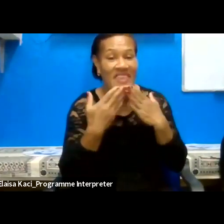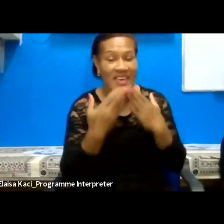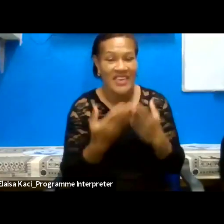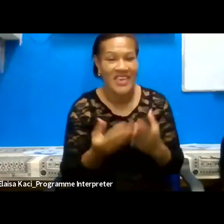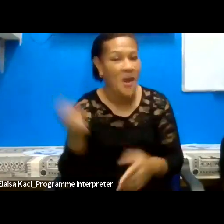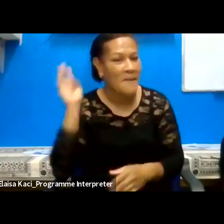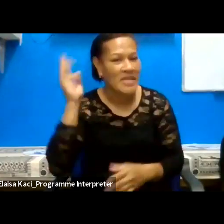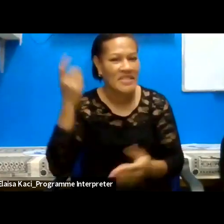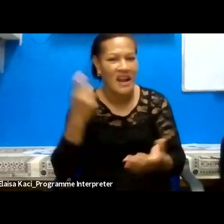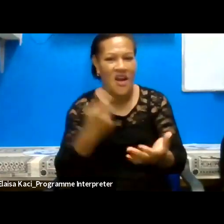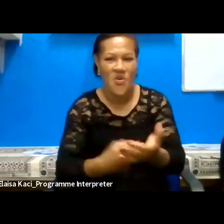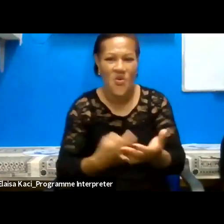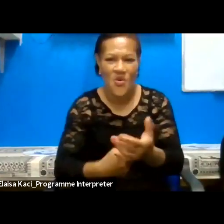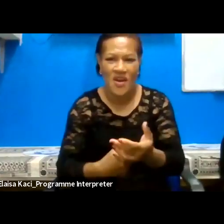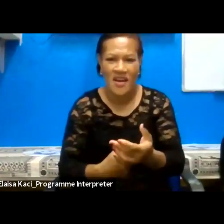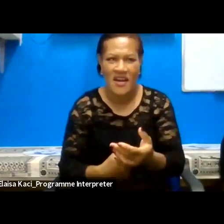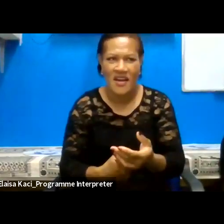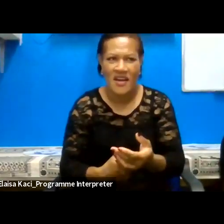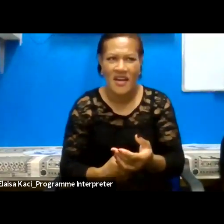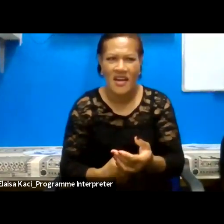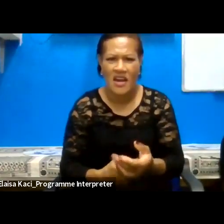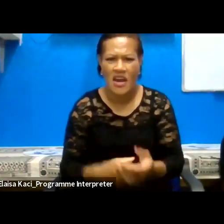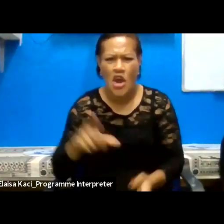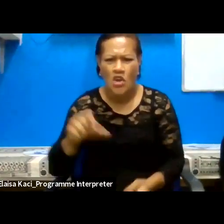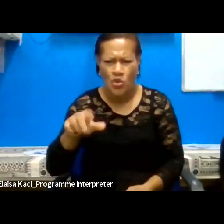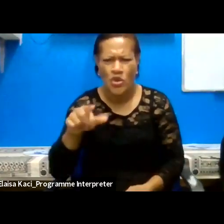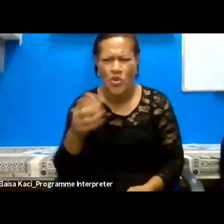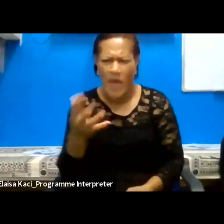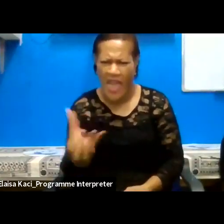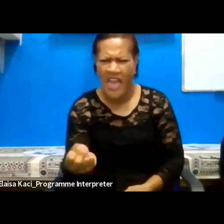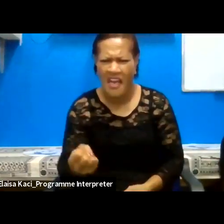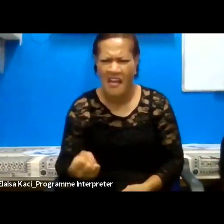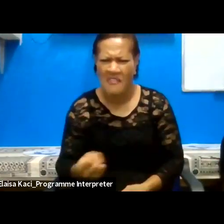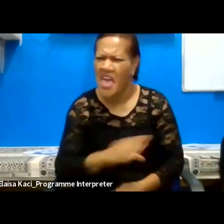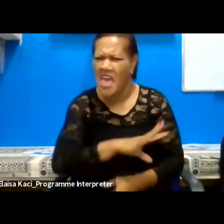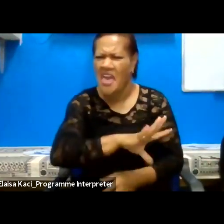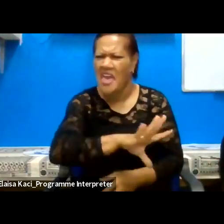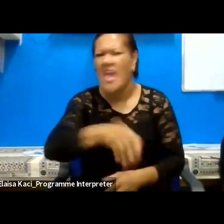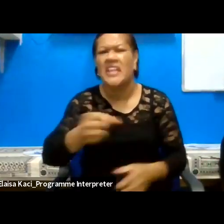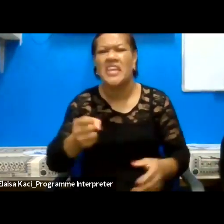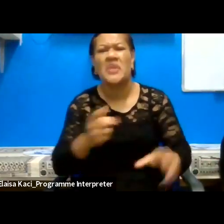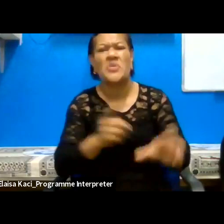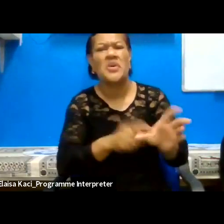today and it is the International Day of Sign